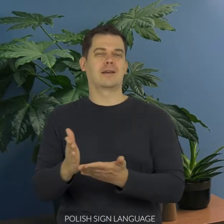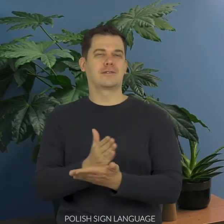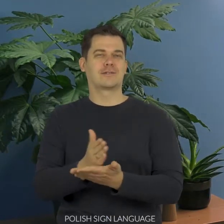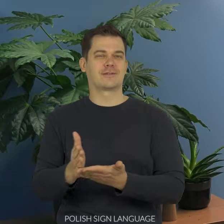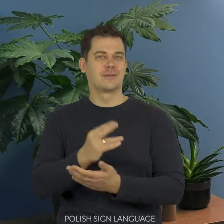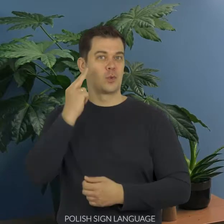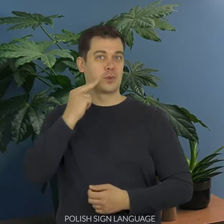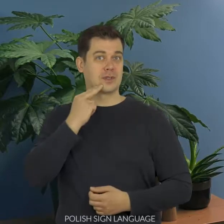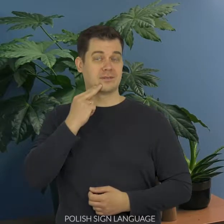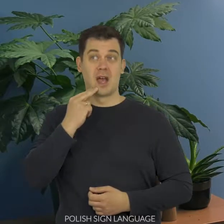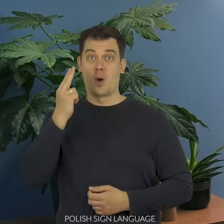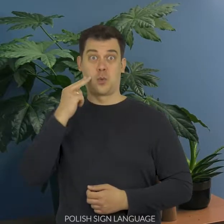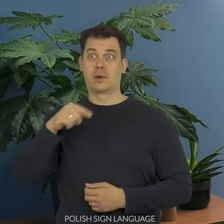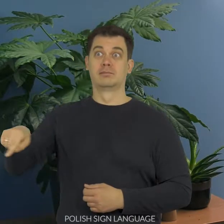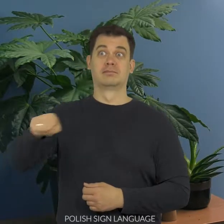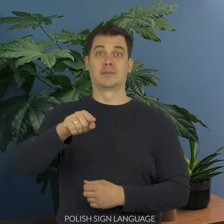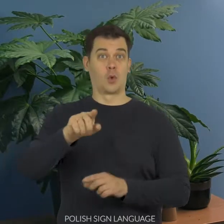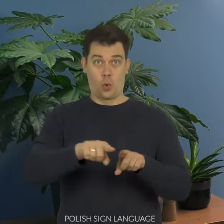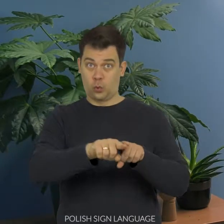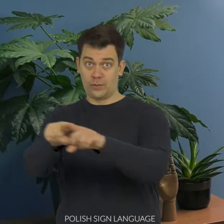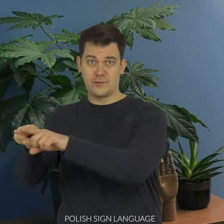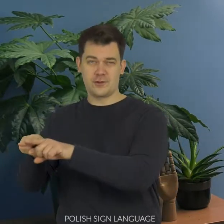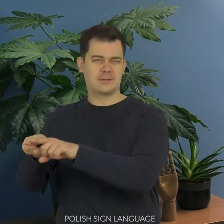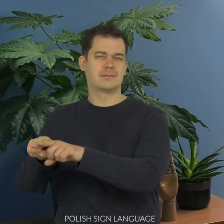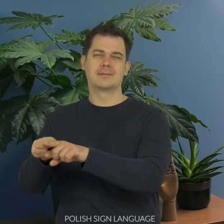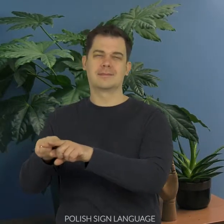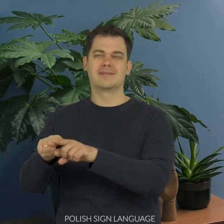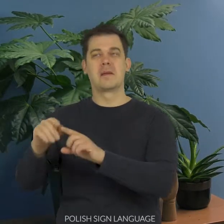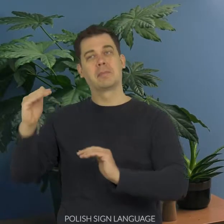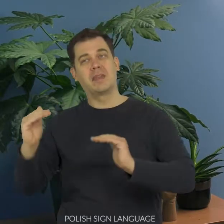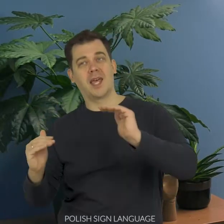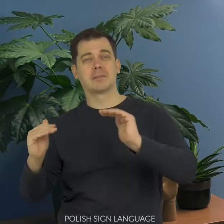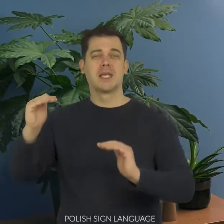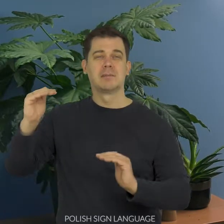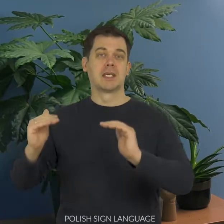which means that each deaf person has a different number and resource of words.